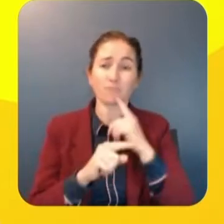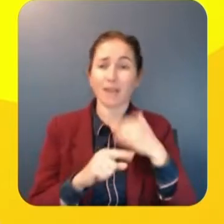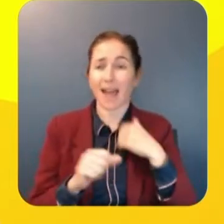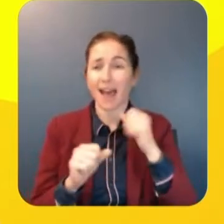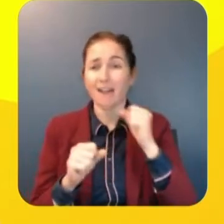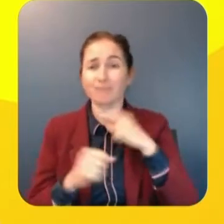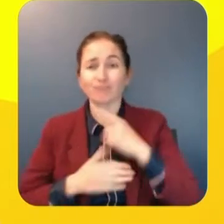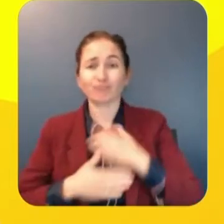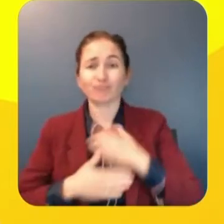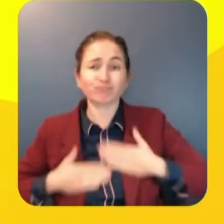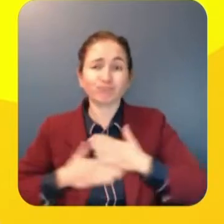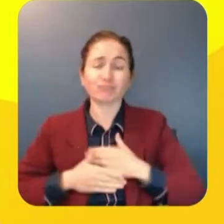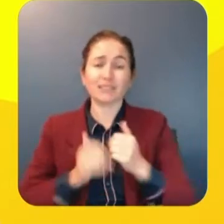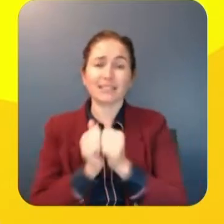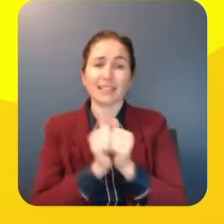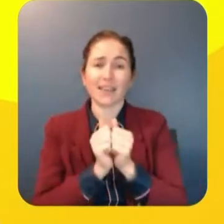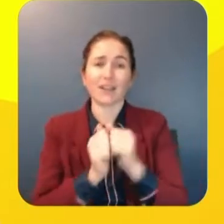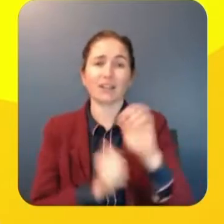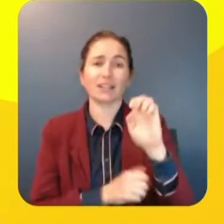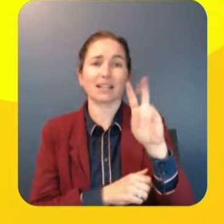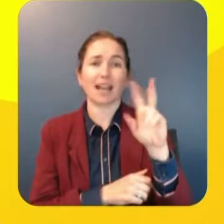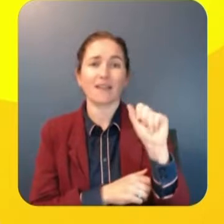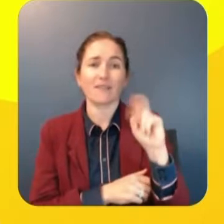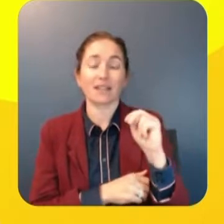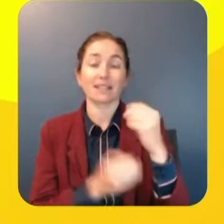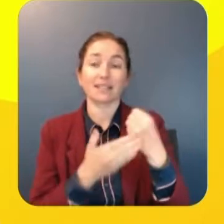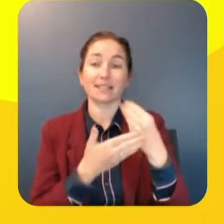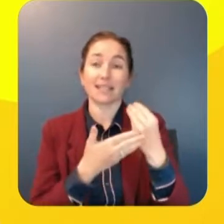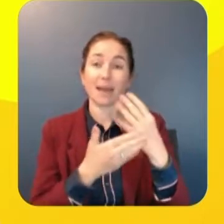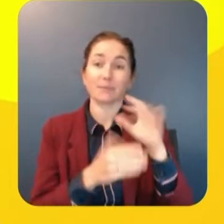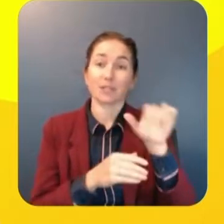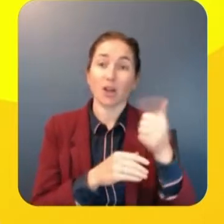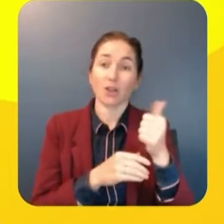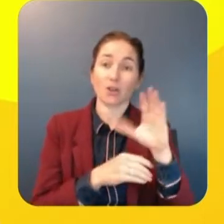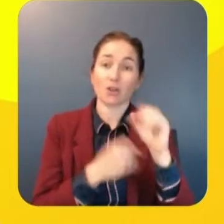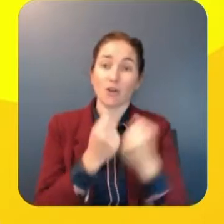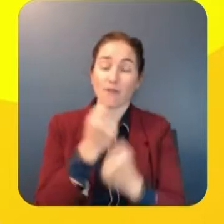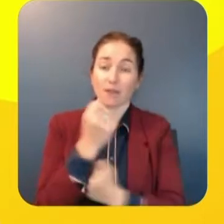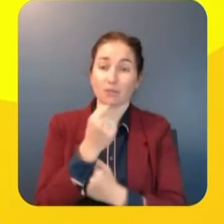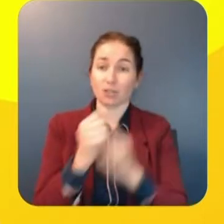Evan and SNAPS other co-founder Bobby Murphy created SNAP while at Stanford University,